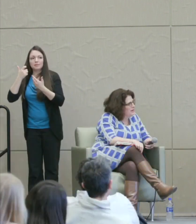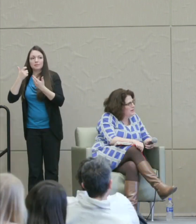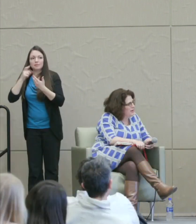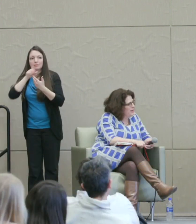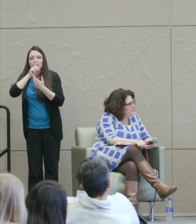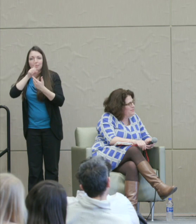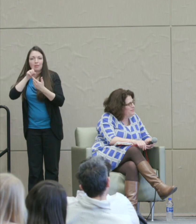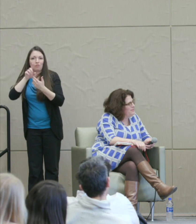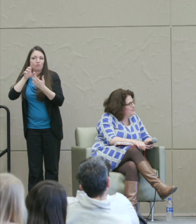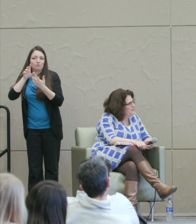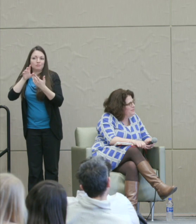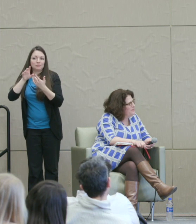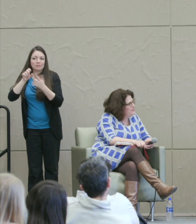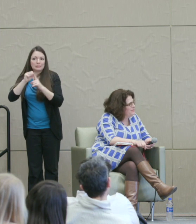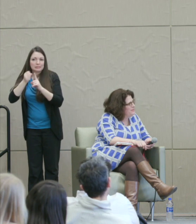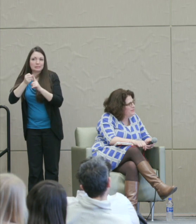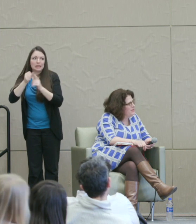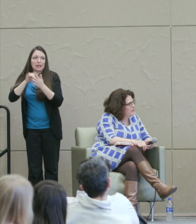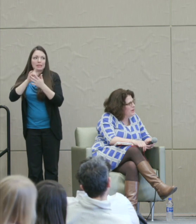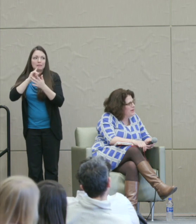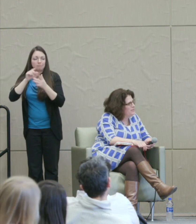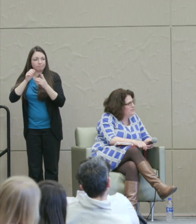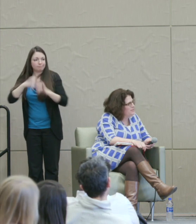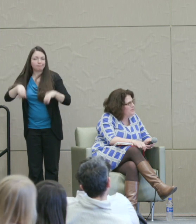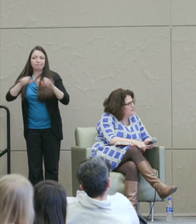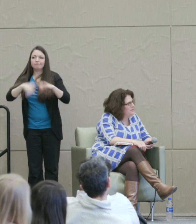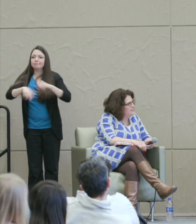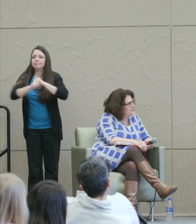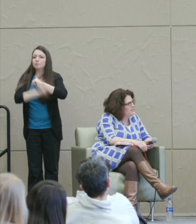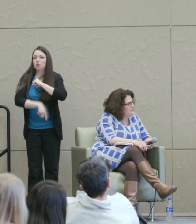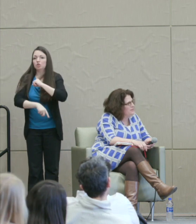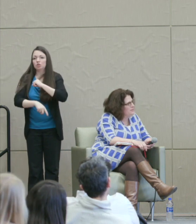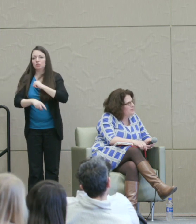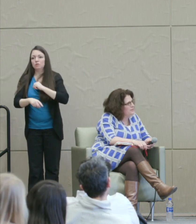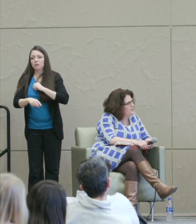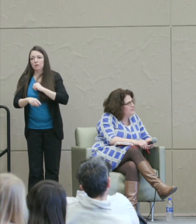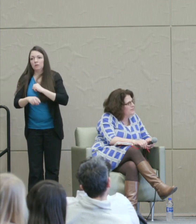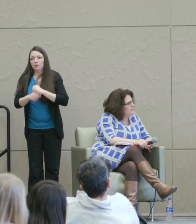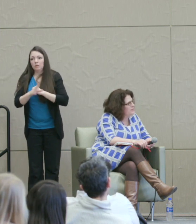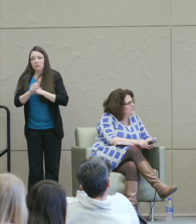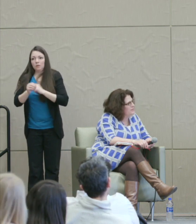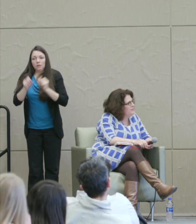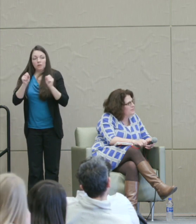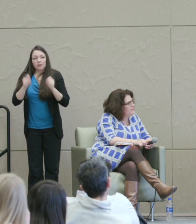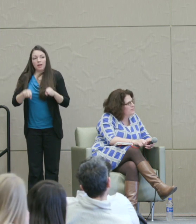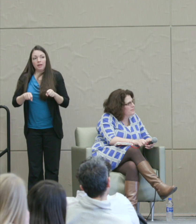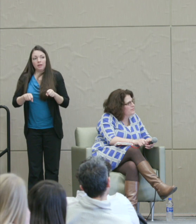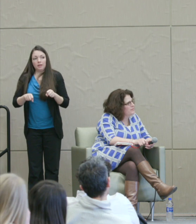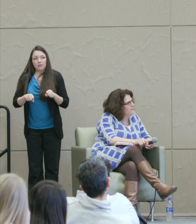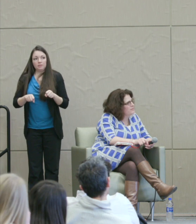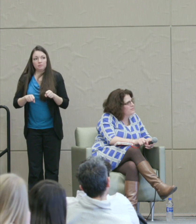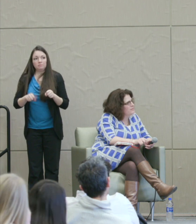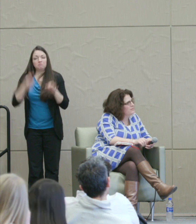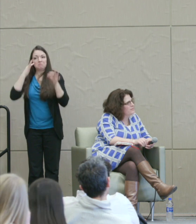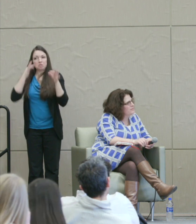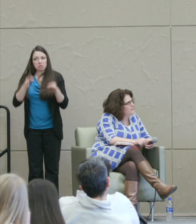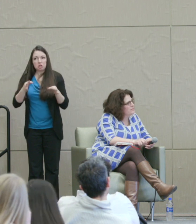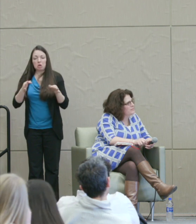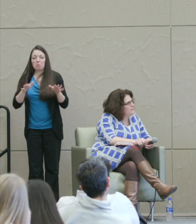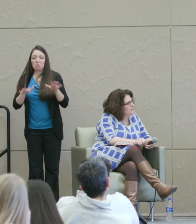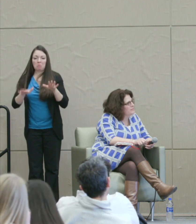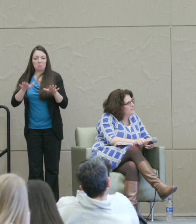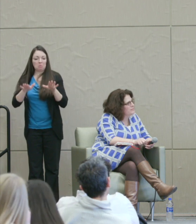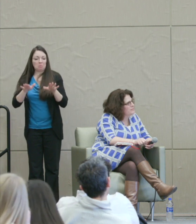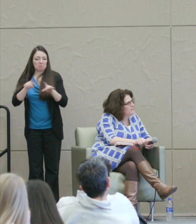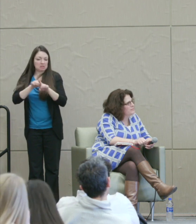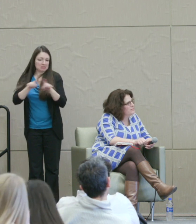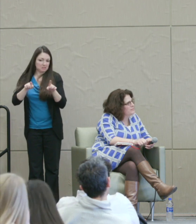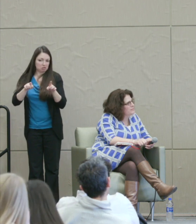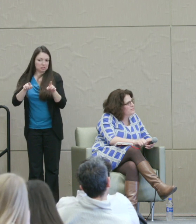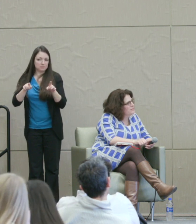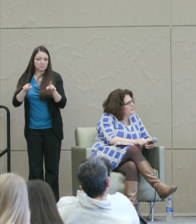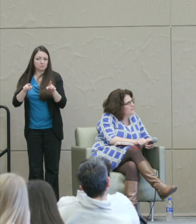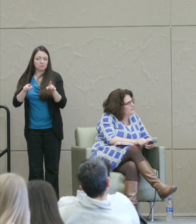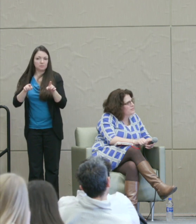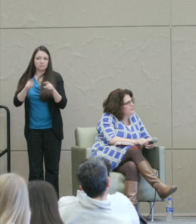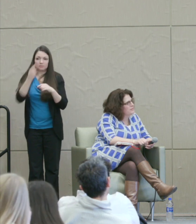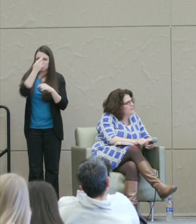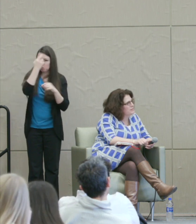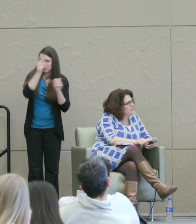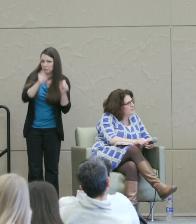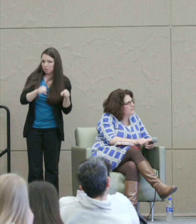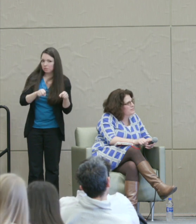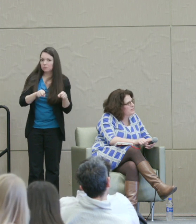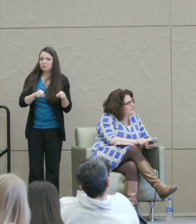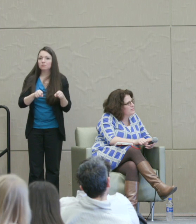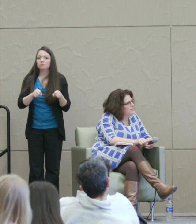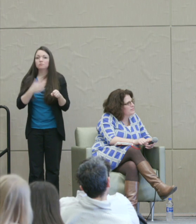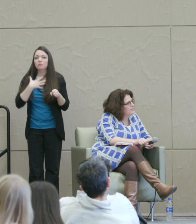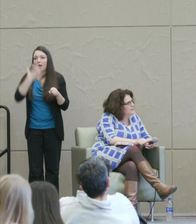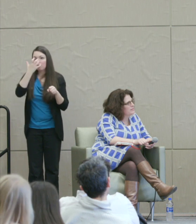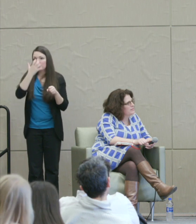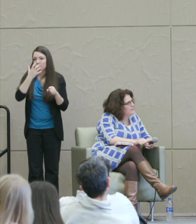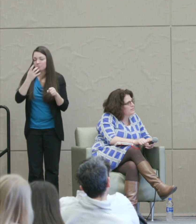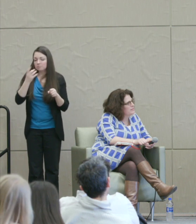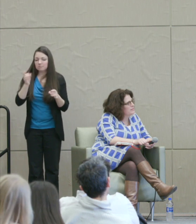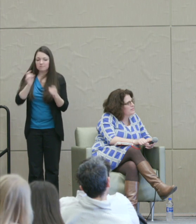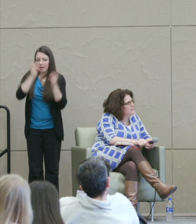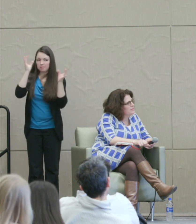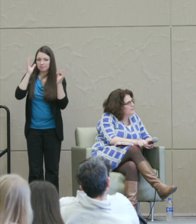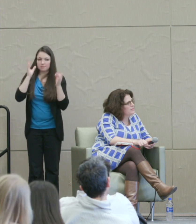punishes, that can discern between rational anger-violence, irrational anger-violence.